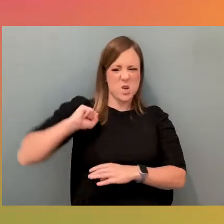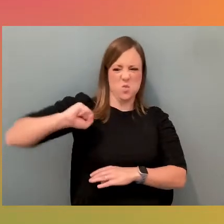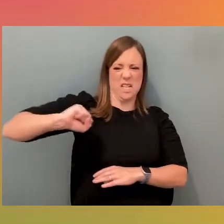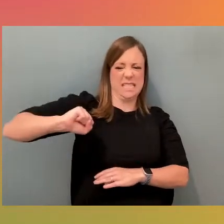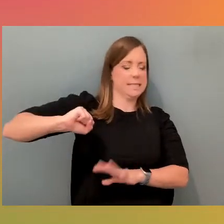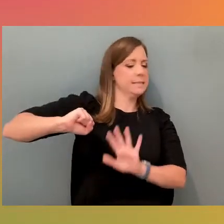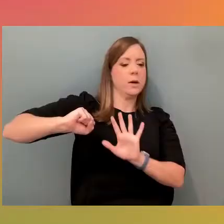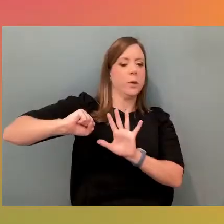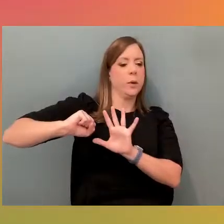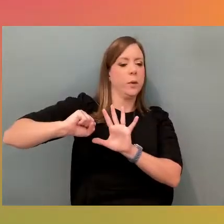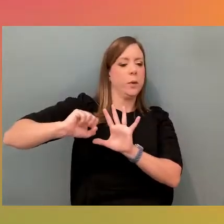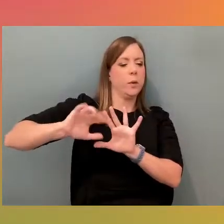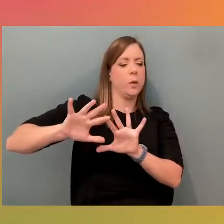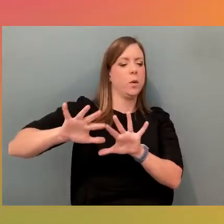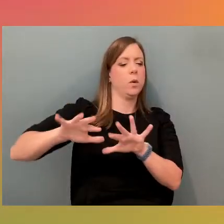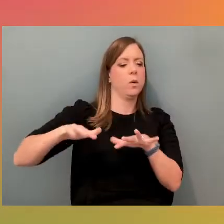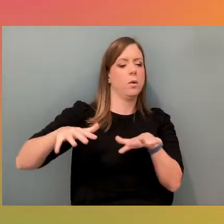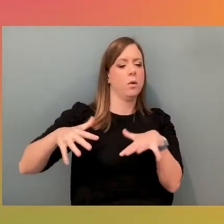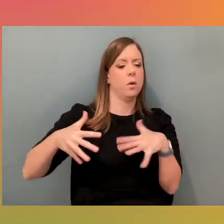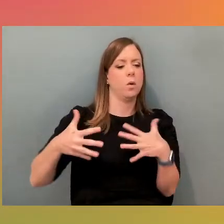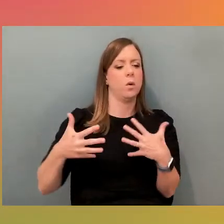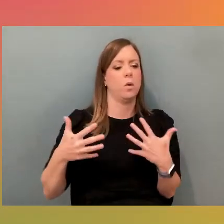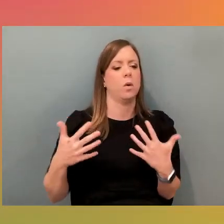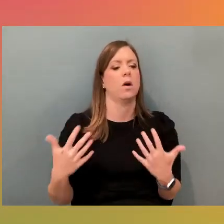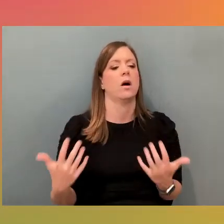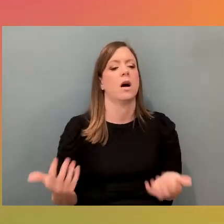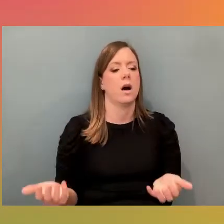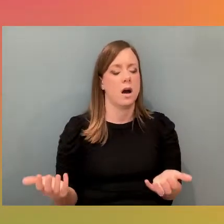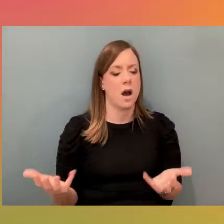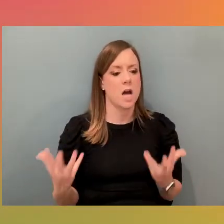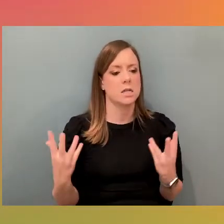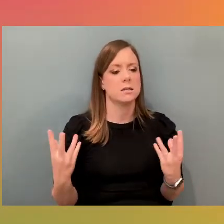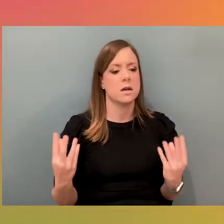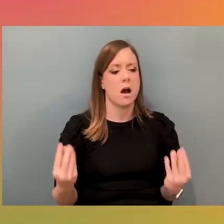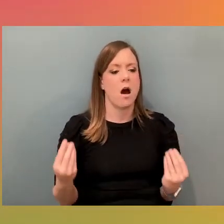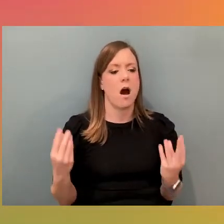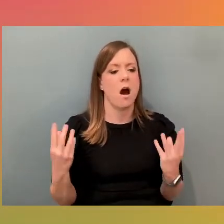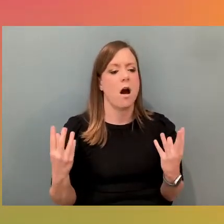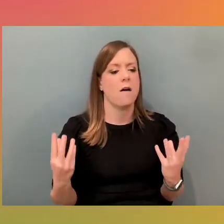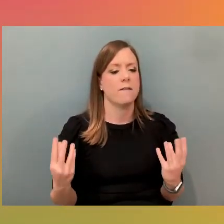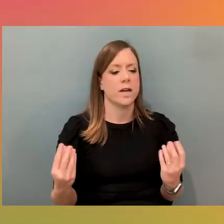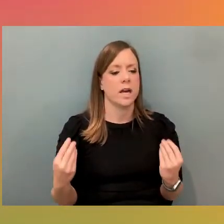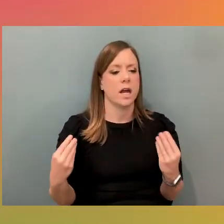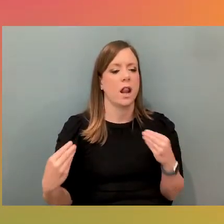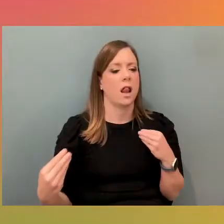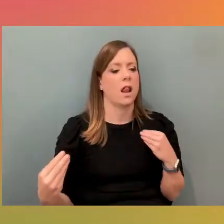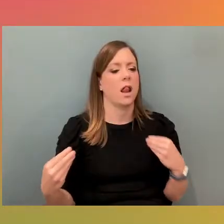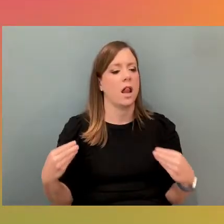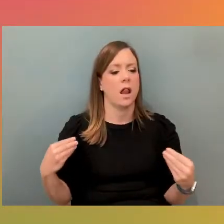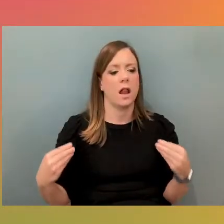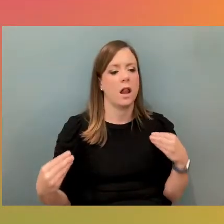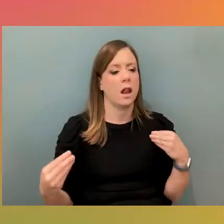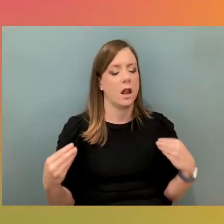AND LET GO OF ANY RESISTANCE